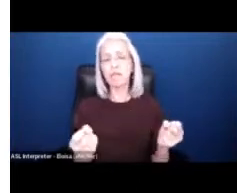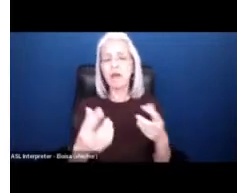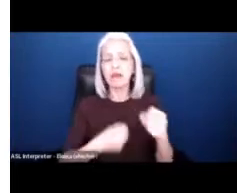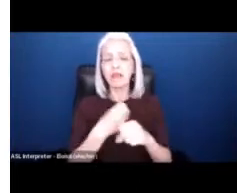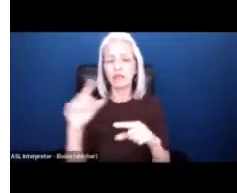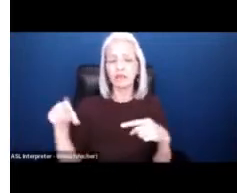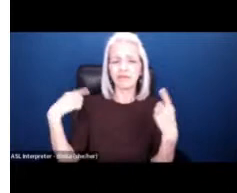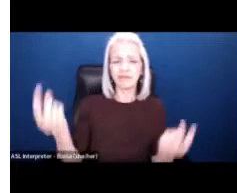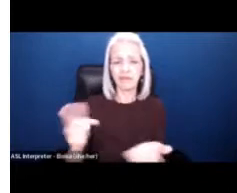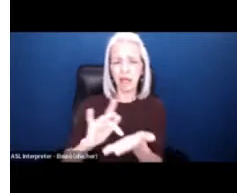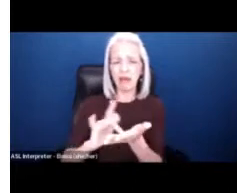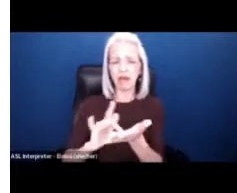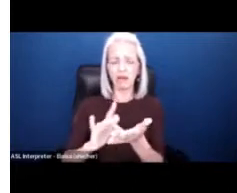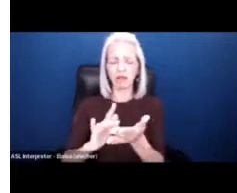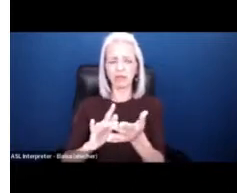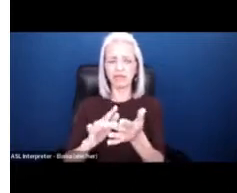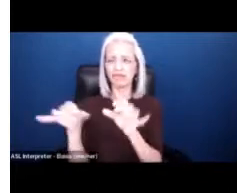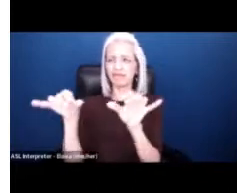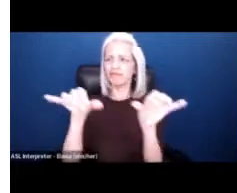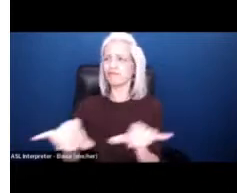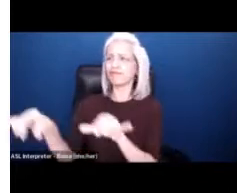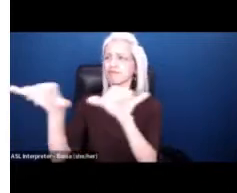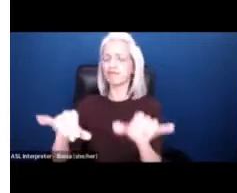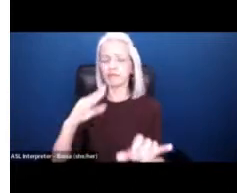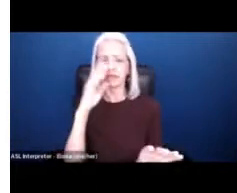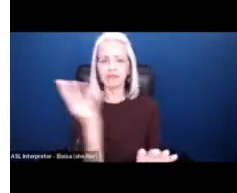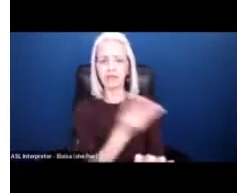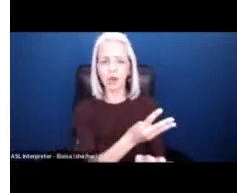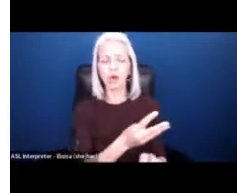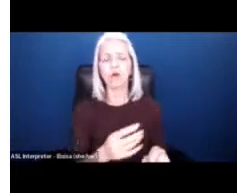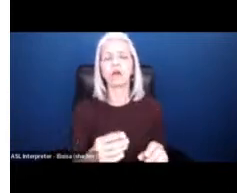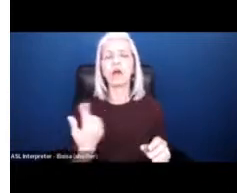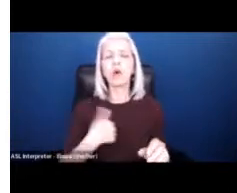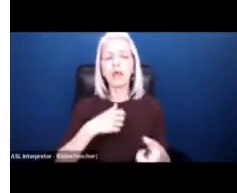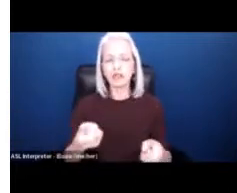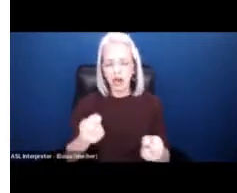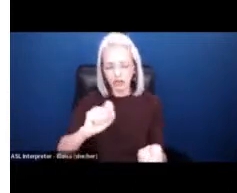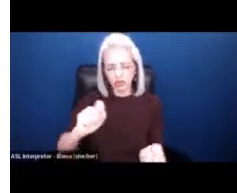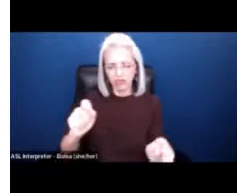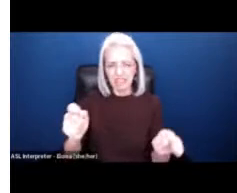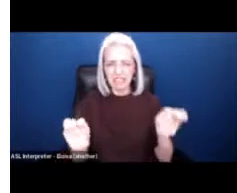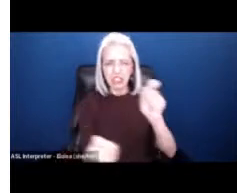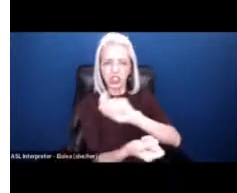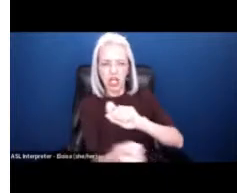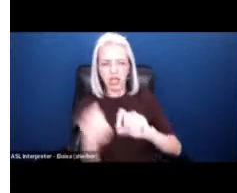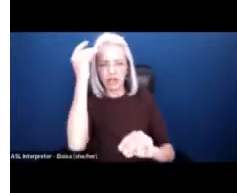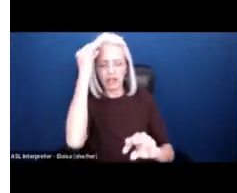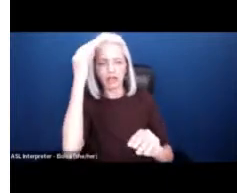the medical paradigm. And so what we work hard to do is shift that thinking there are obviously there's a medical